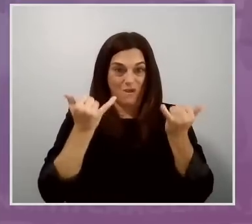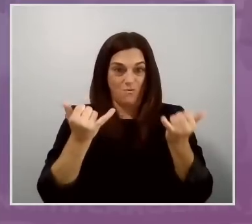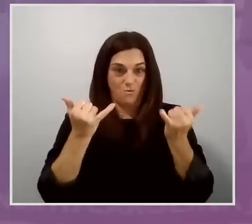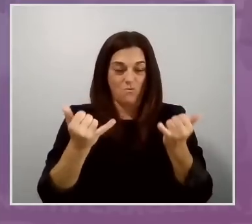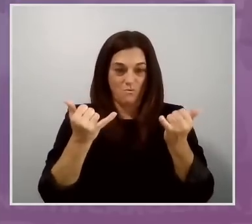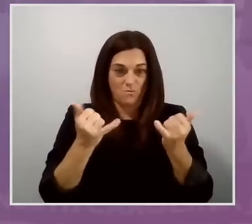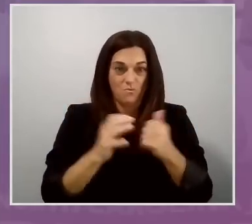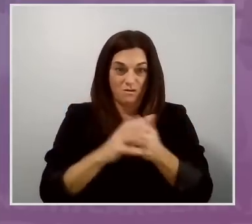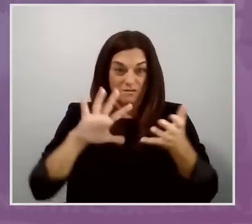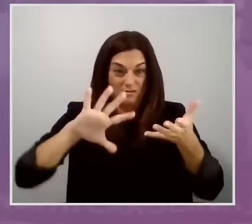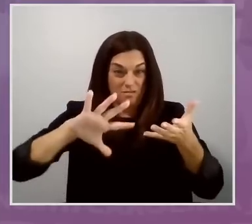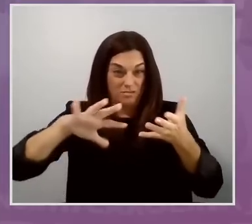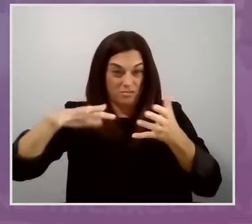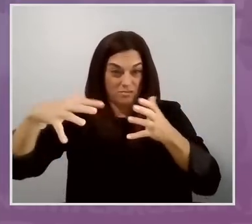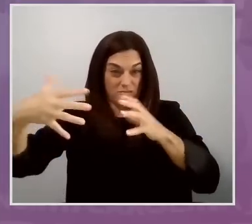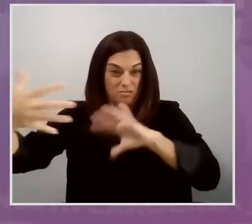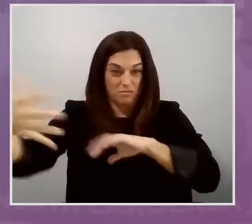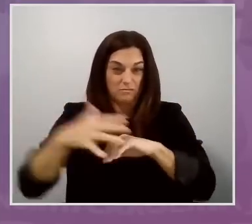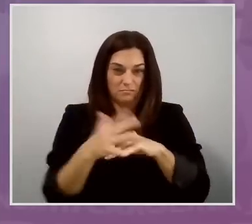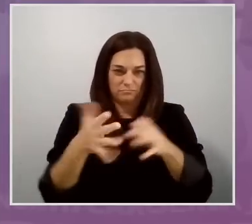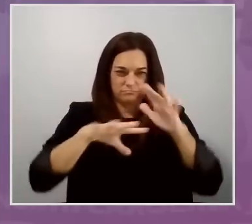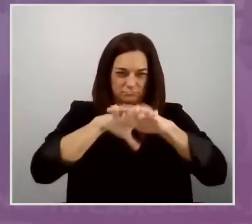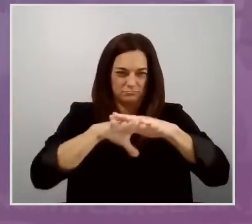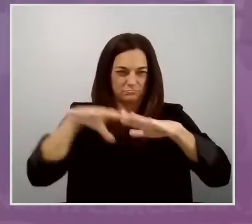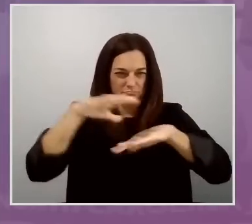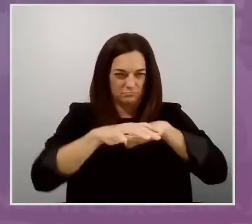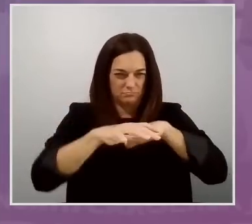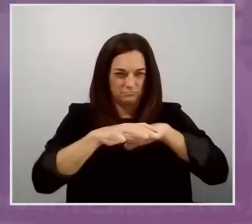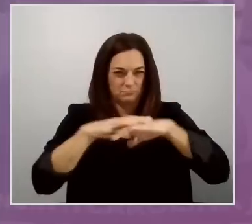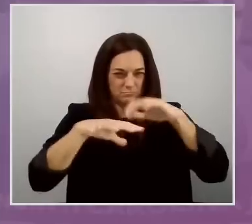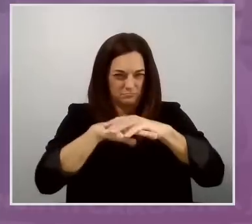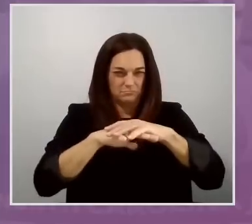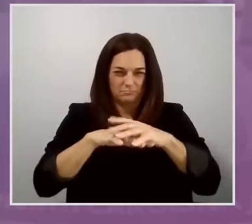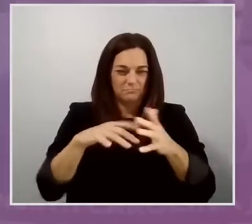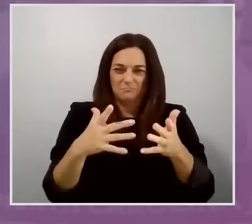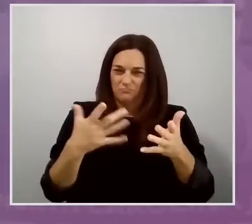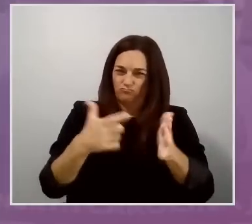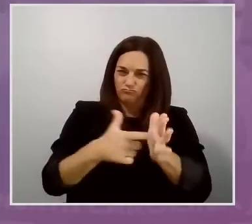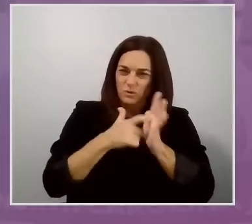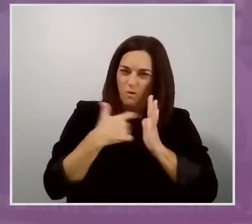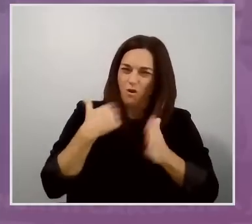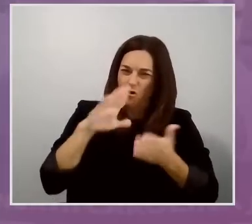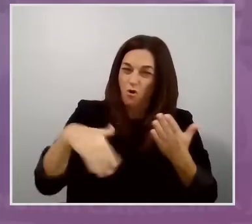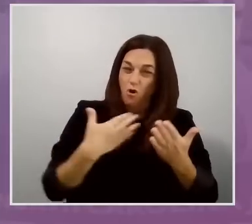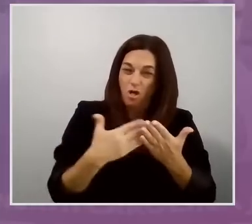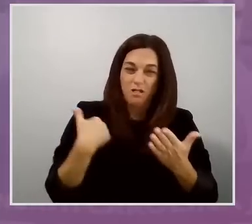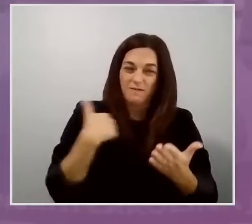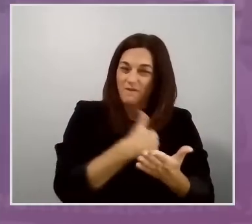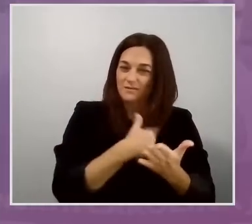AND I BELIEVE THAT AT THIS MOMENT WITH THESE CRISIS